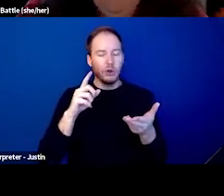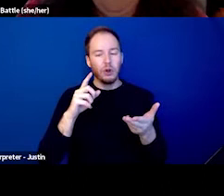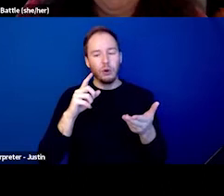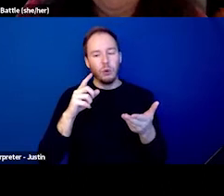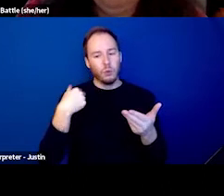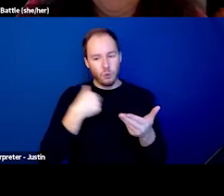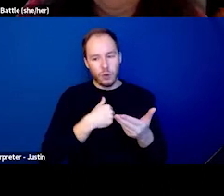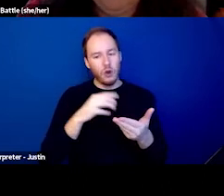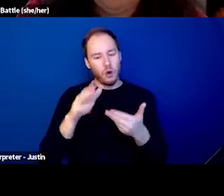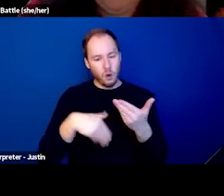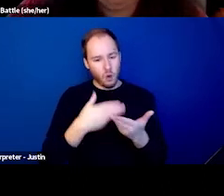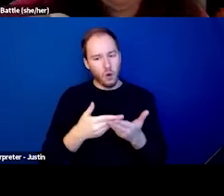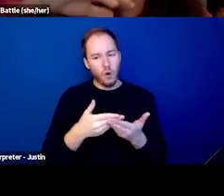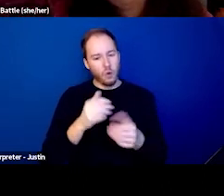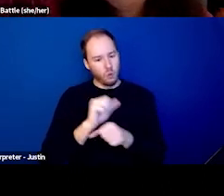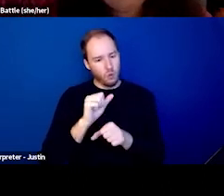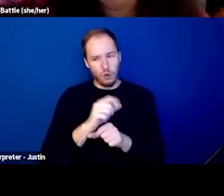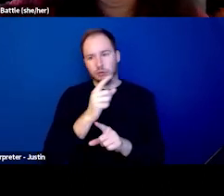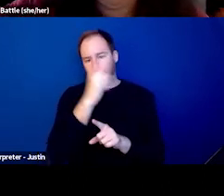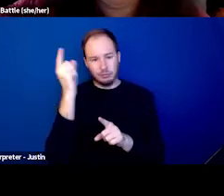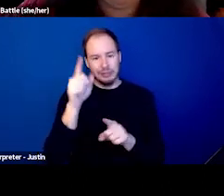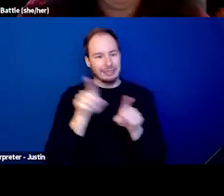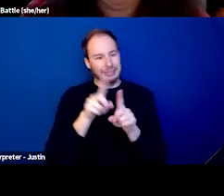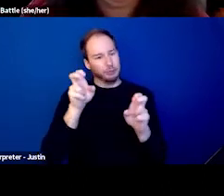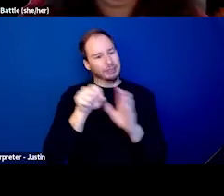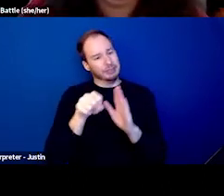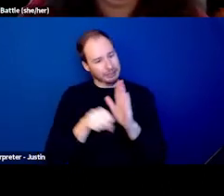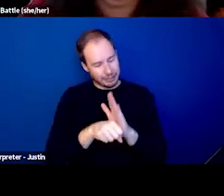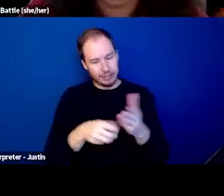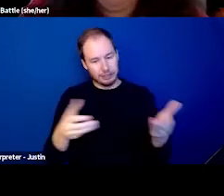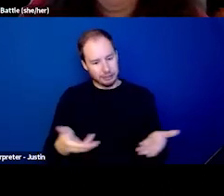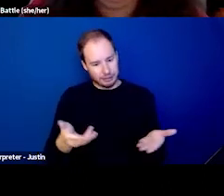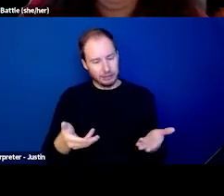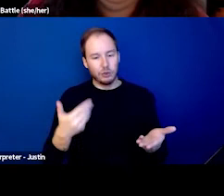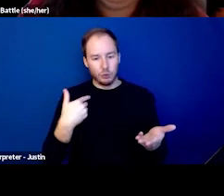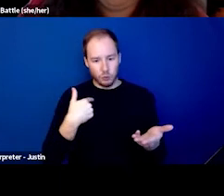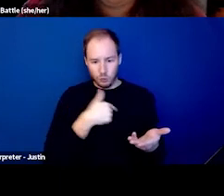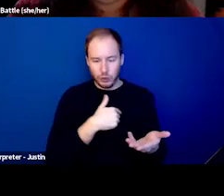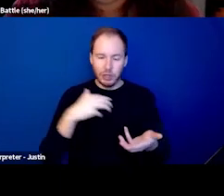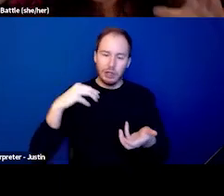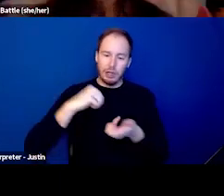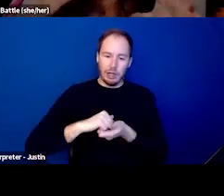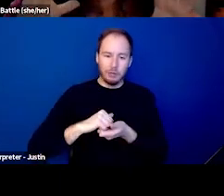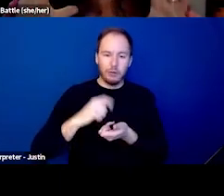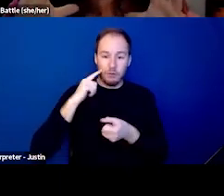we all kind of work for the same state agency in the same umbrella. So we have for our local mental health